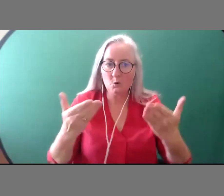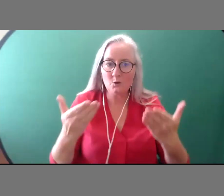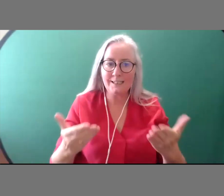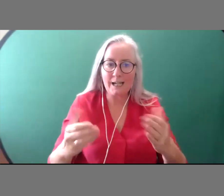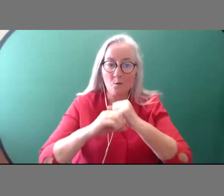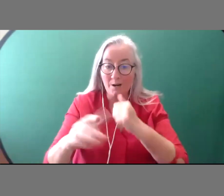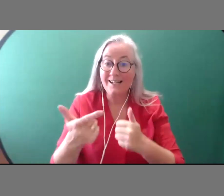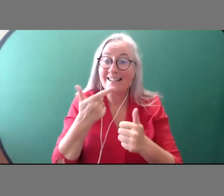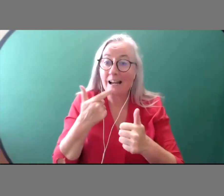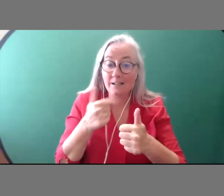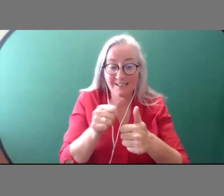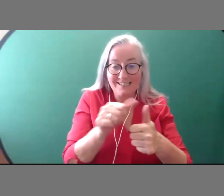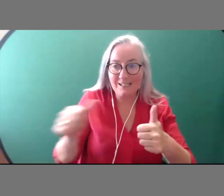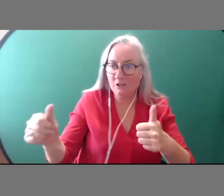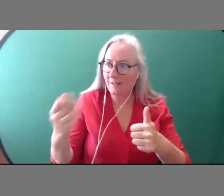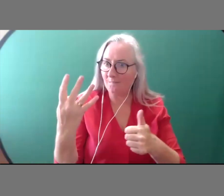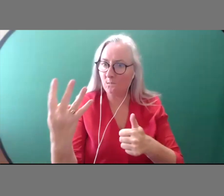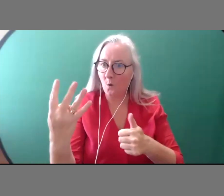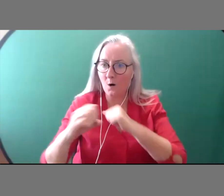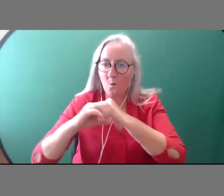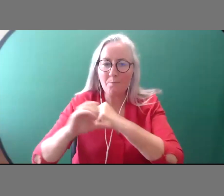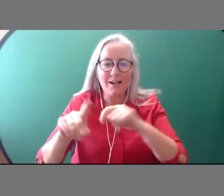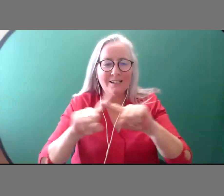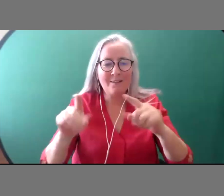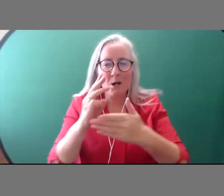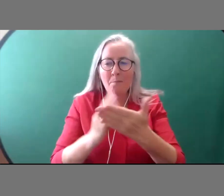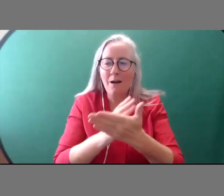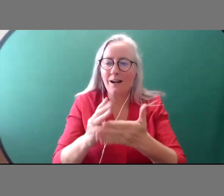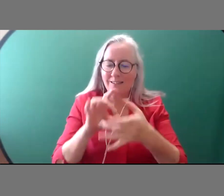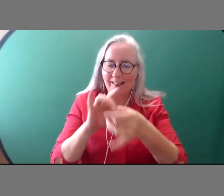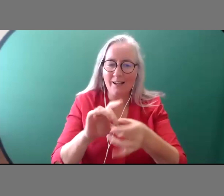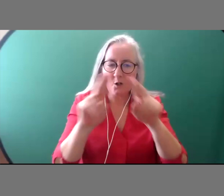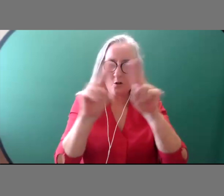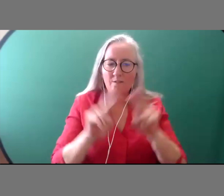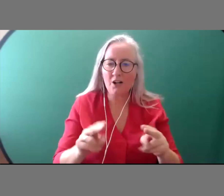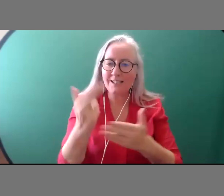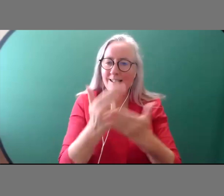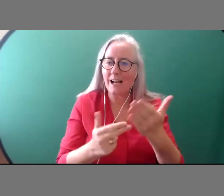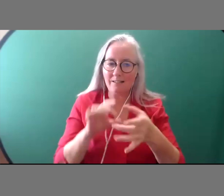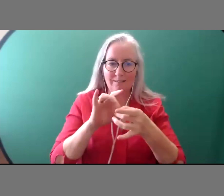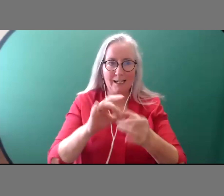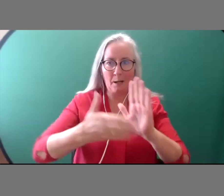a series of four webinars on different aspects of Universal Design in the built environment.